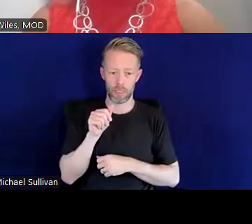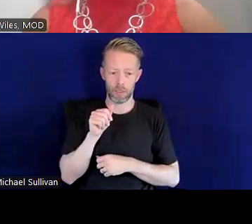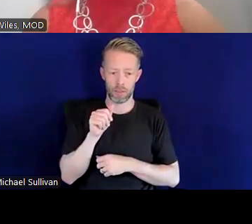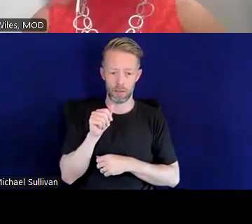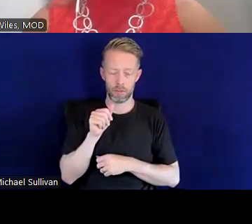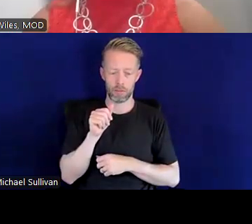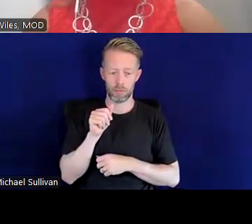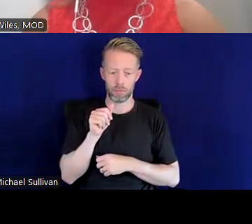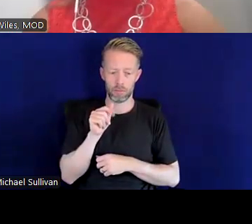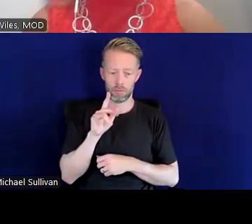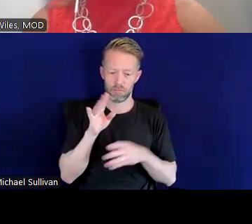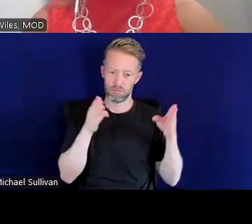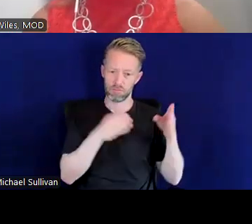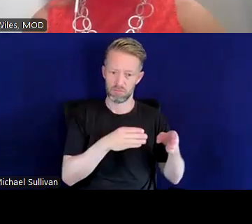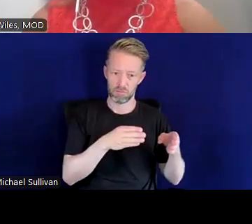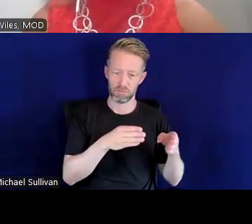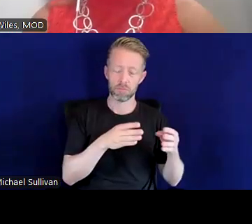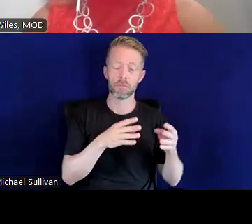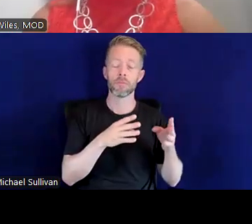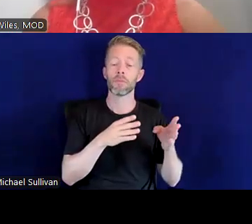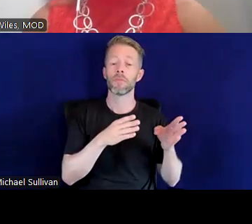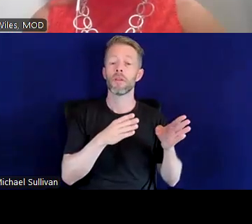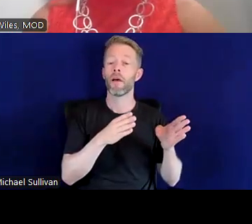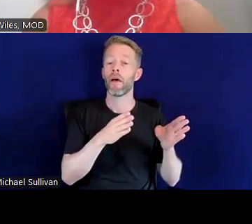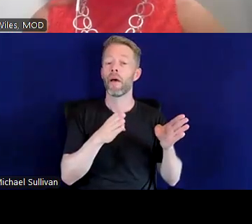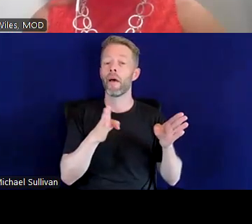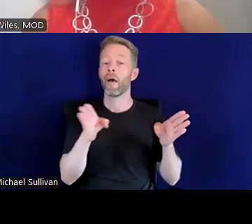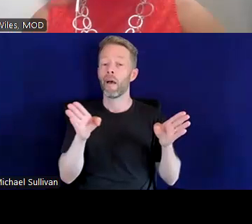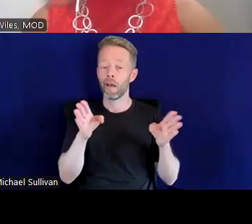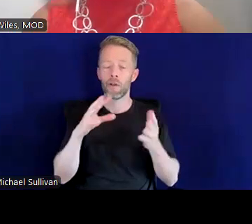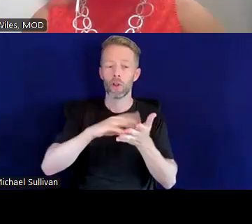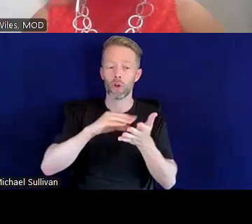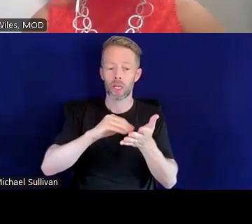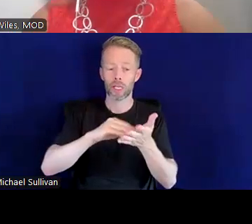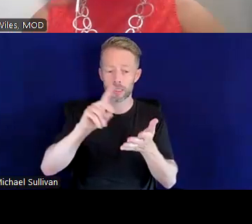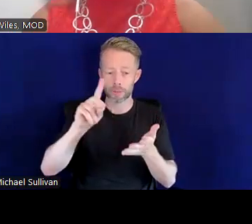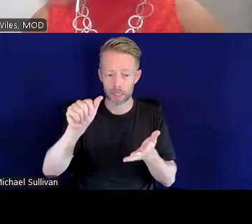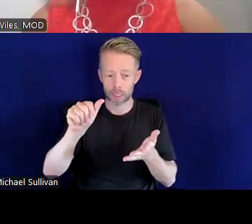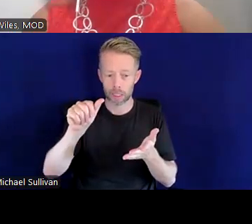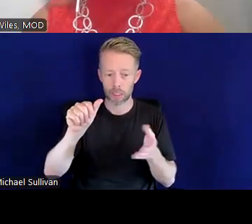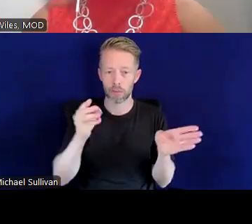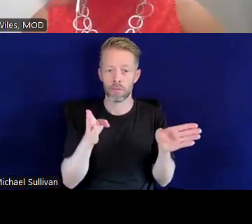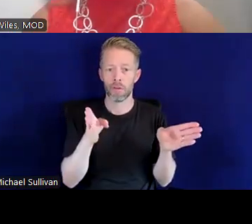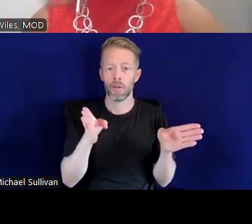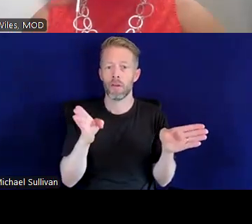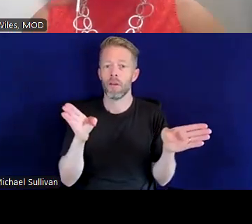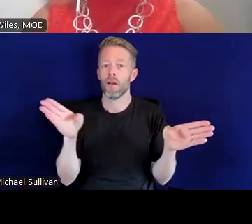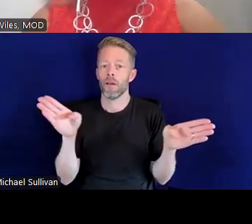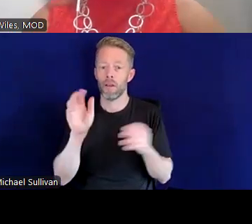physical, visible disabilities and things shifted toward more students with learning disabilities and then students